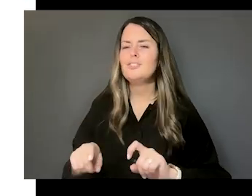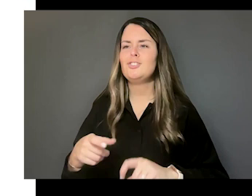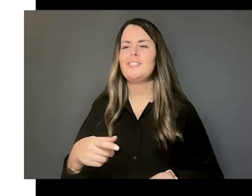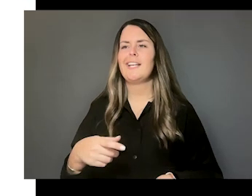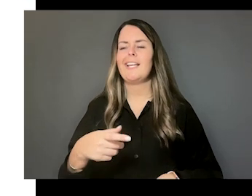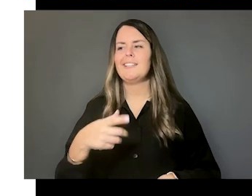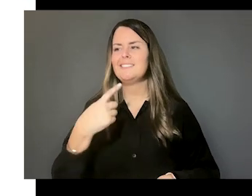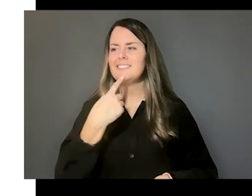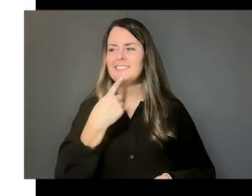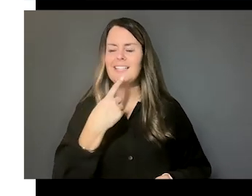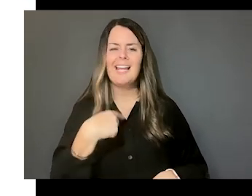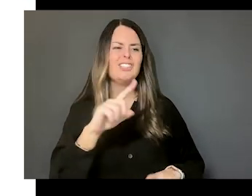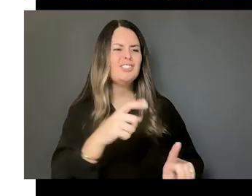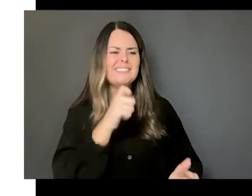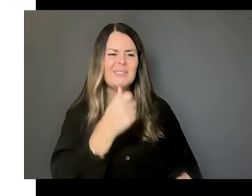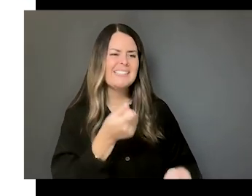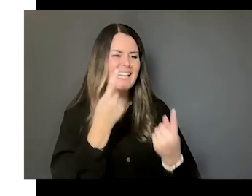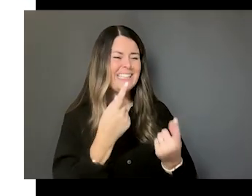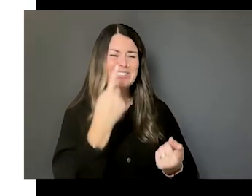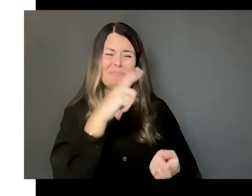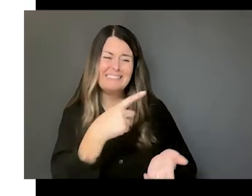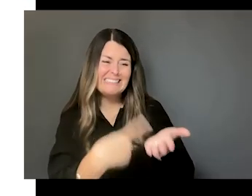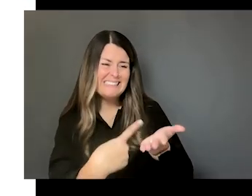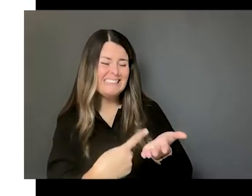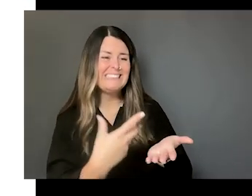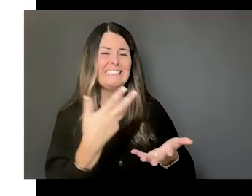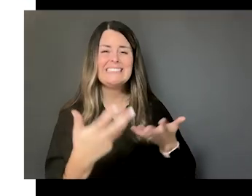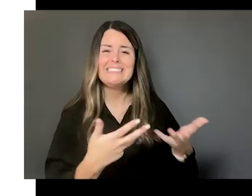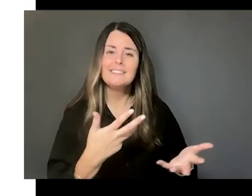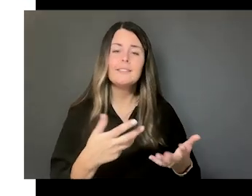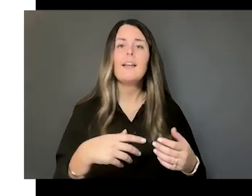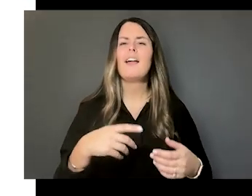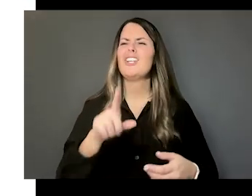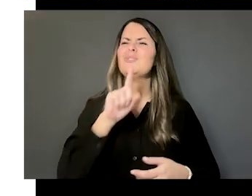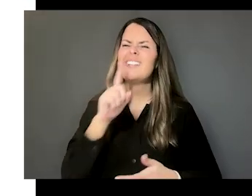Can we talk it through? And it was very exciting to see